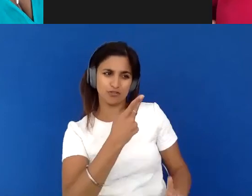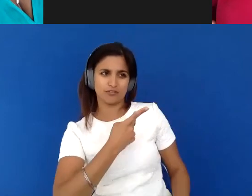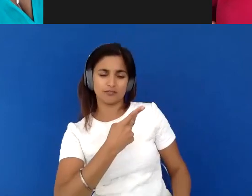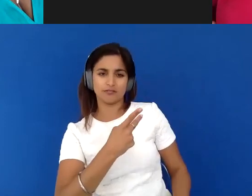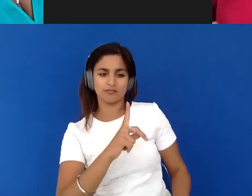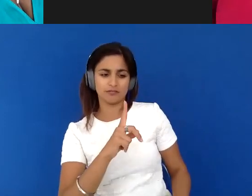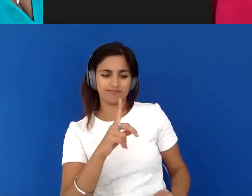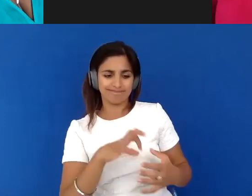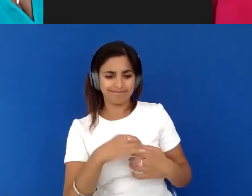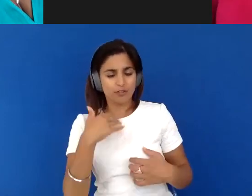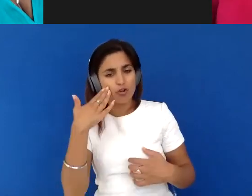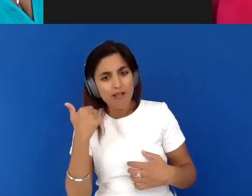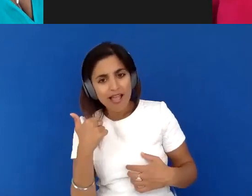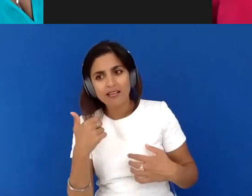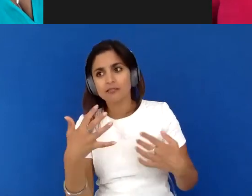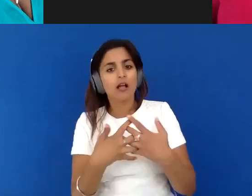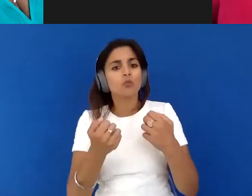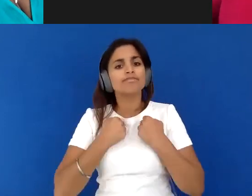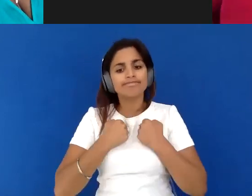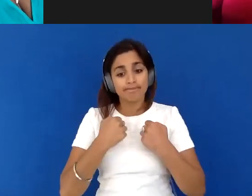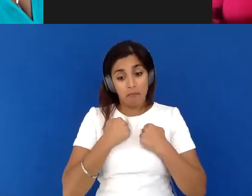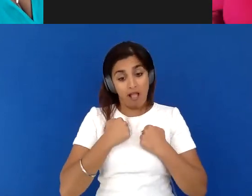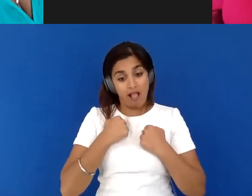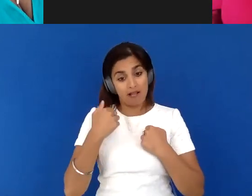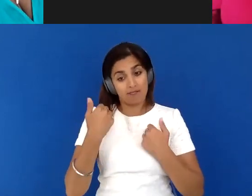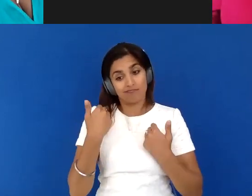know the way I experience healthcare might be different from you, you are